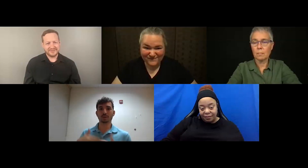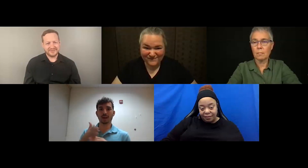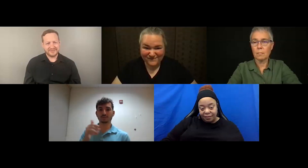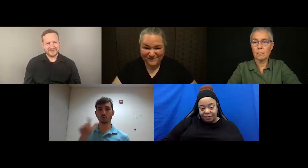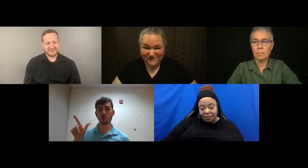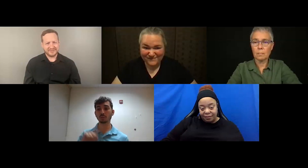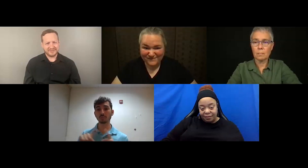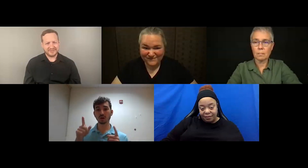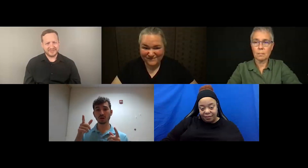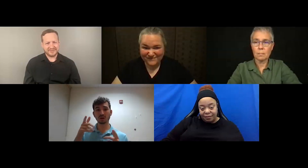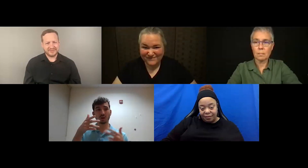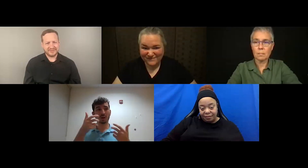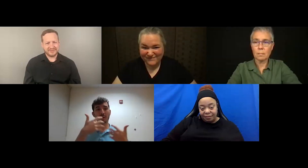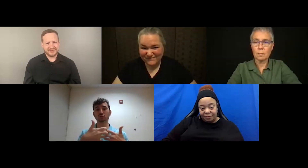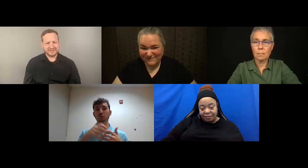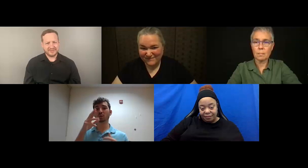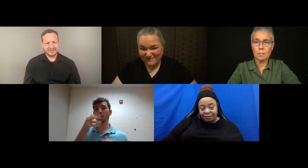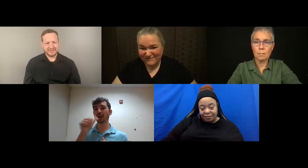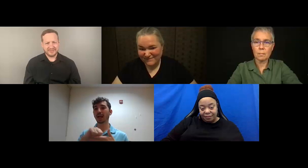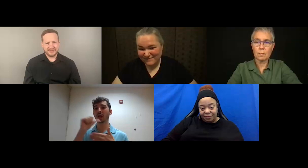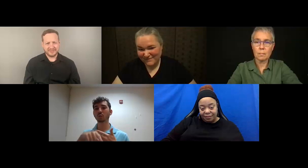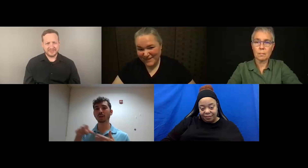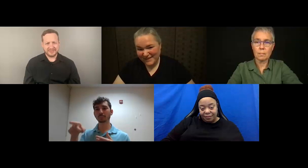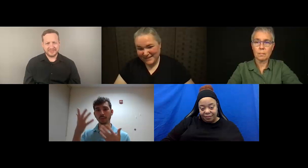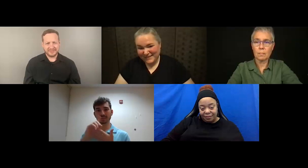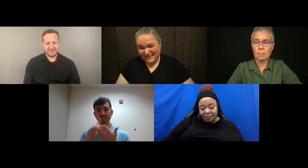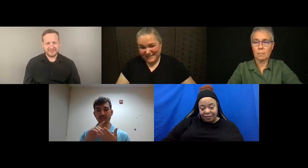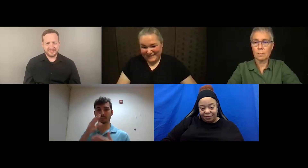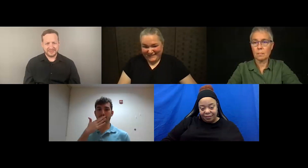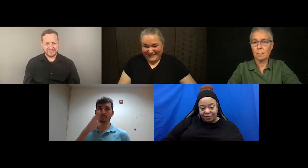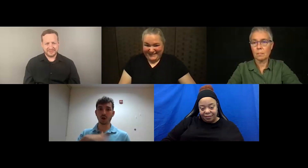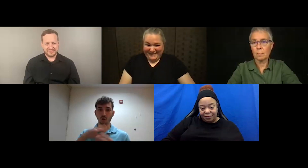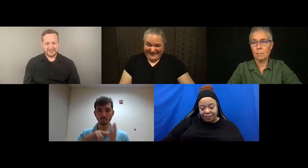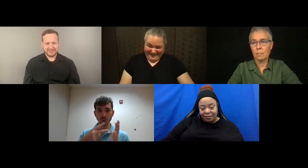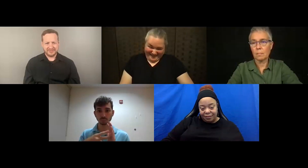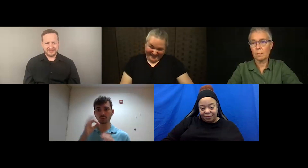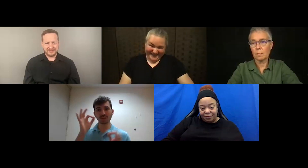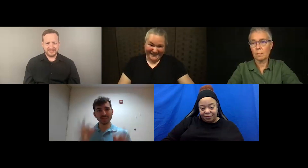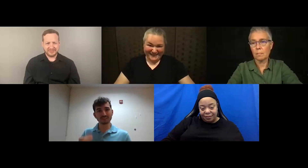they're human after all but, a machine, How... are they